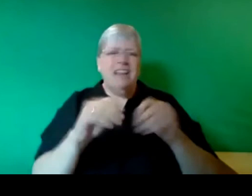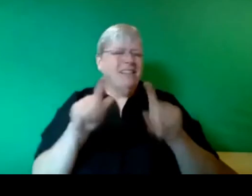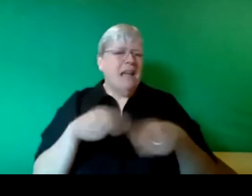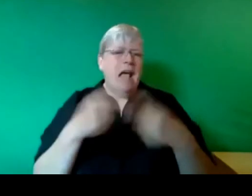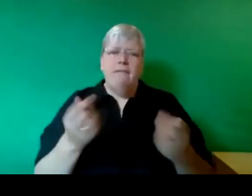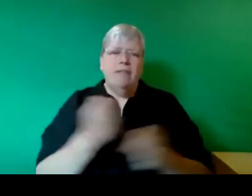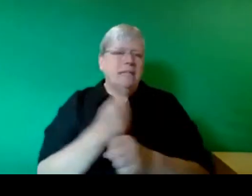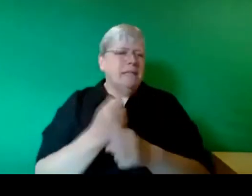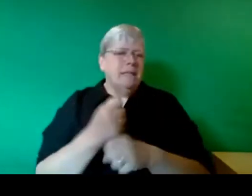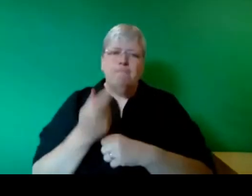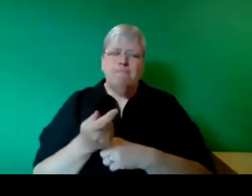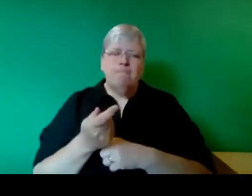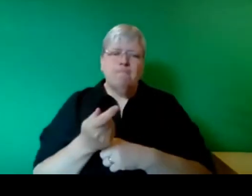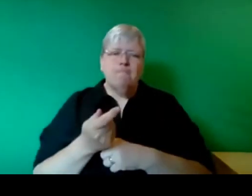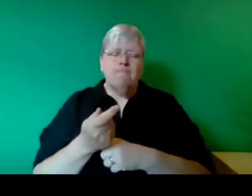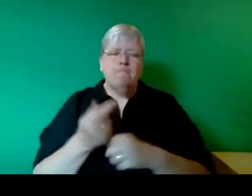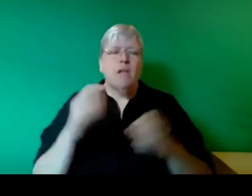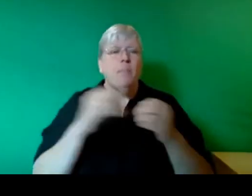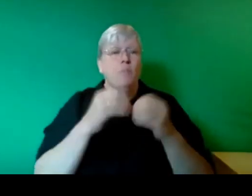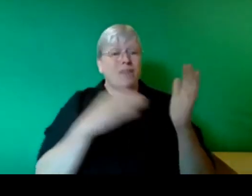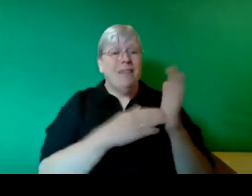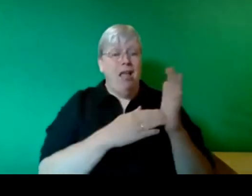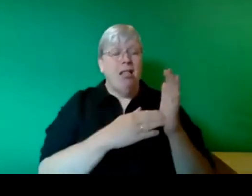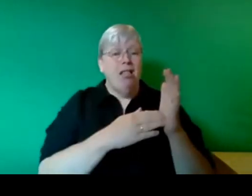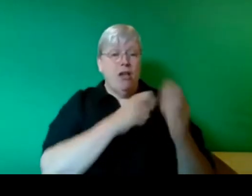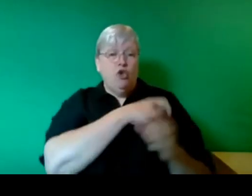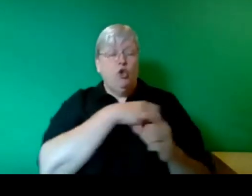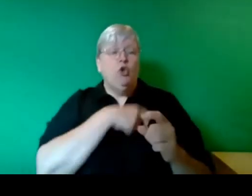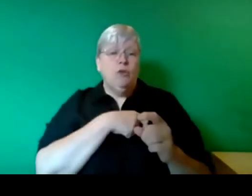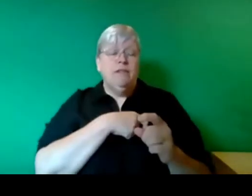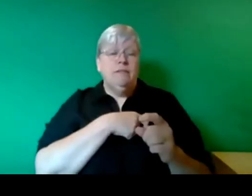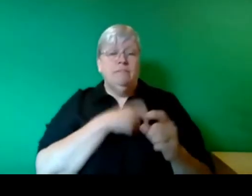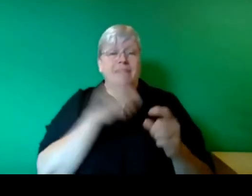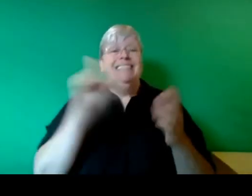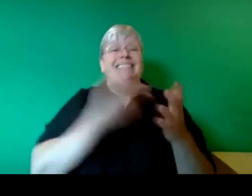The Brazilian trade union leader and environmentalist Chico Mendes once said